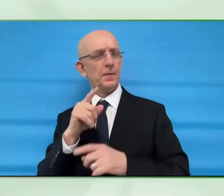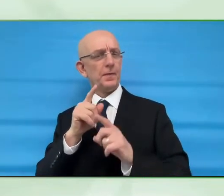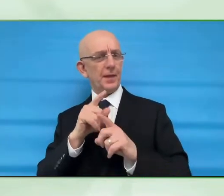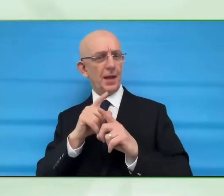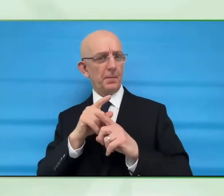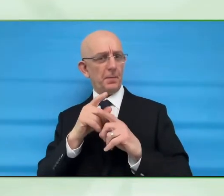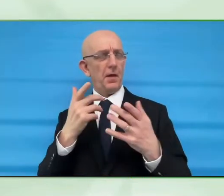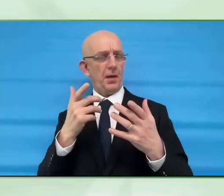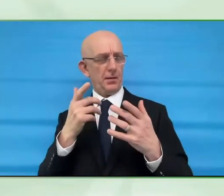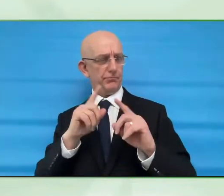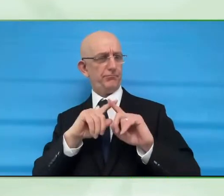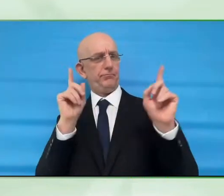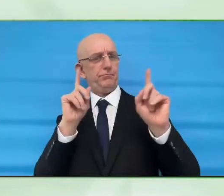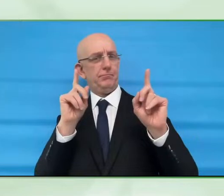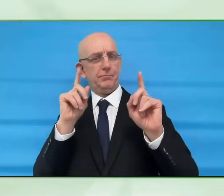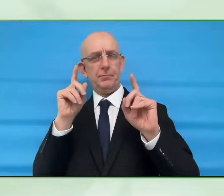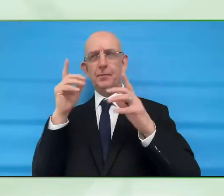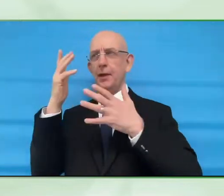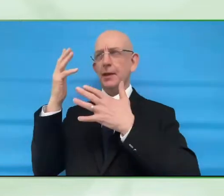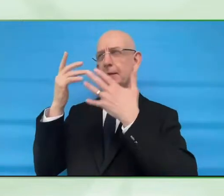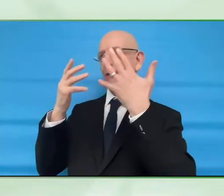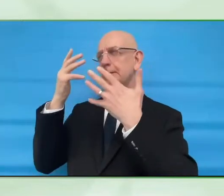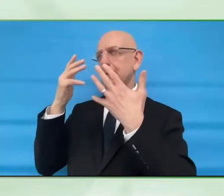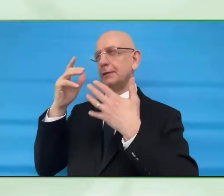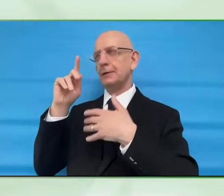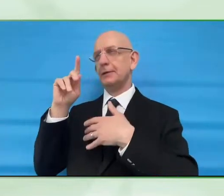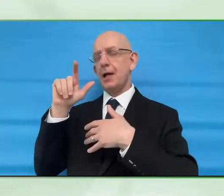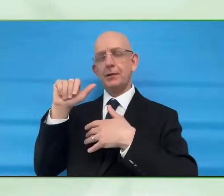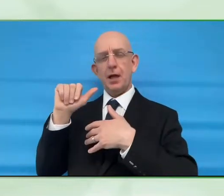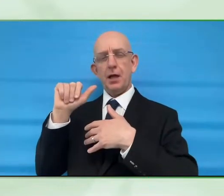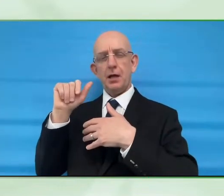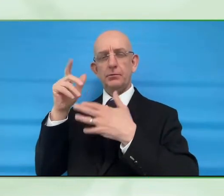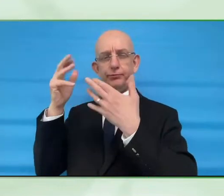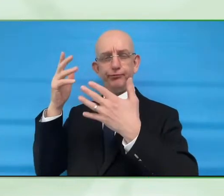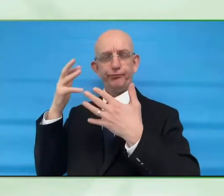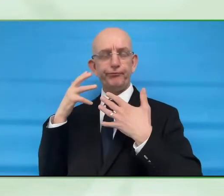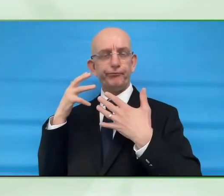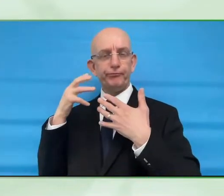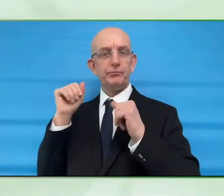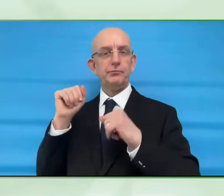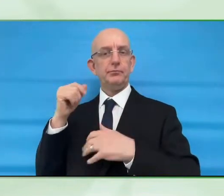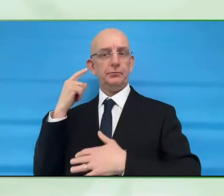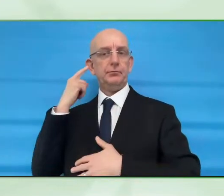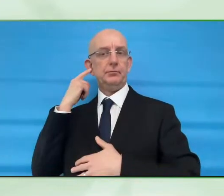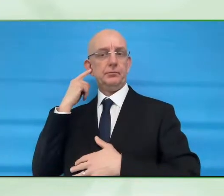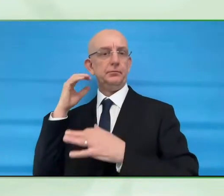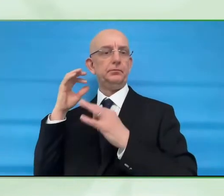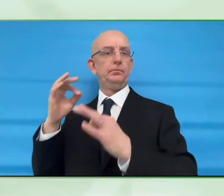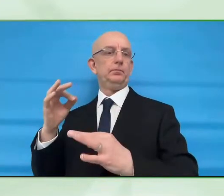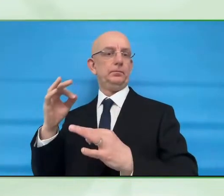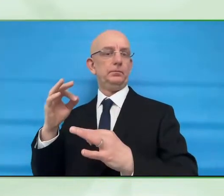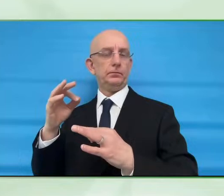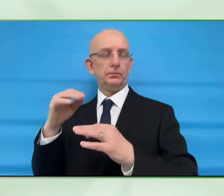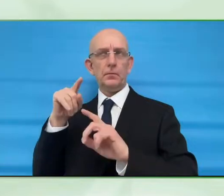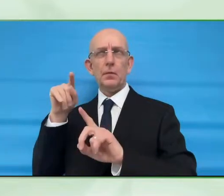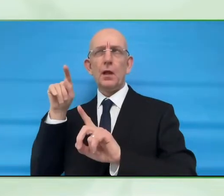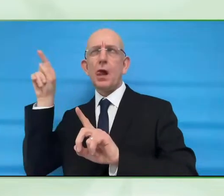that people can use if you are visually appeared and want to become an astronomer ways that we can use sound to explore data, what we call spectral data.